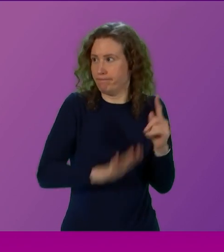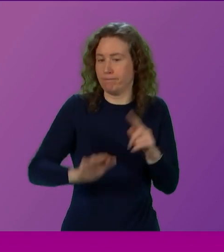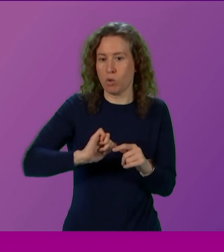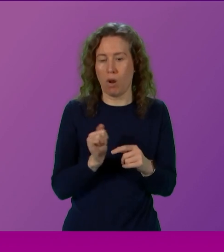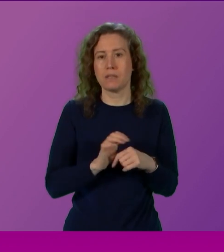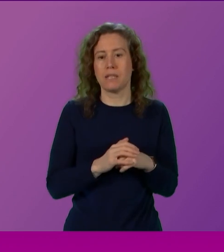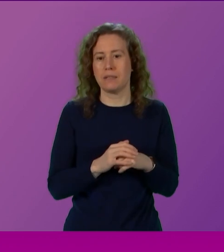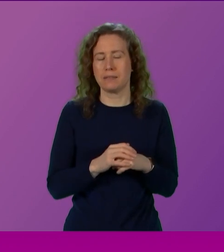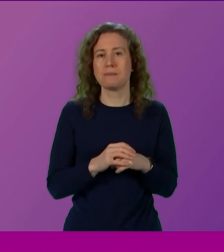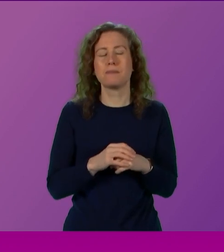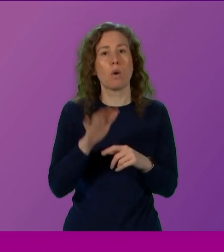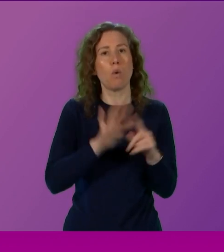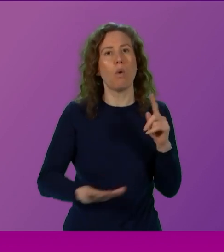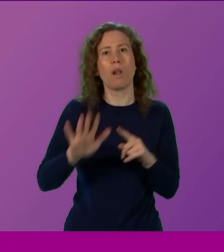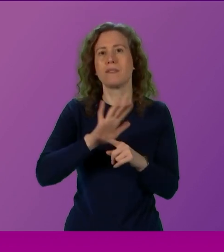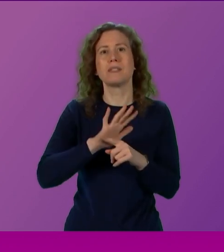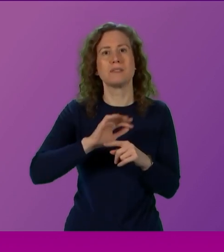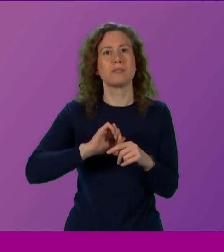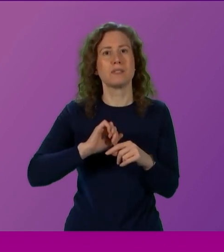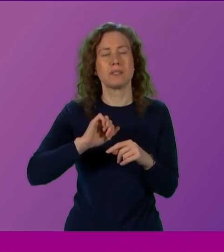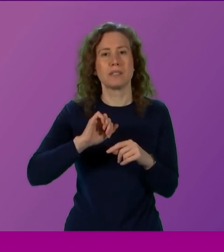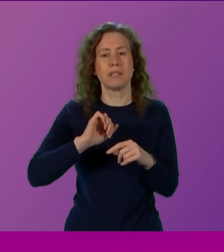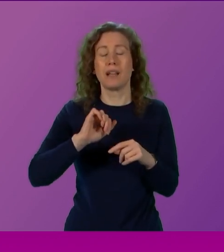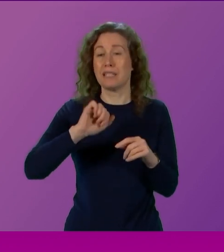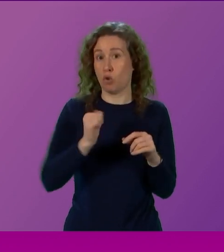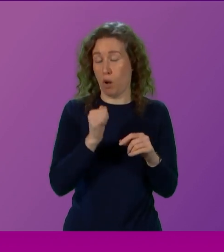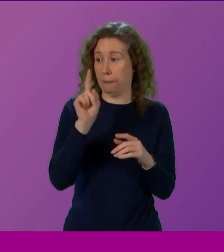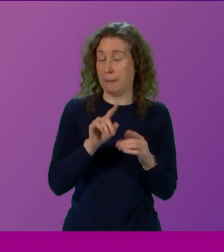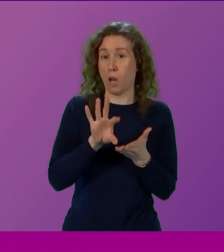Across Scotland, thousands of people are opting to pay for treatment because they cannot wait